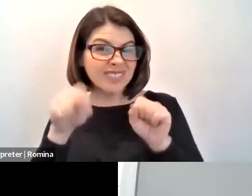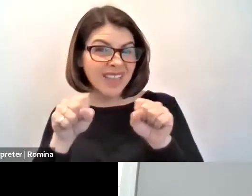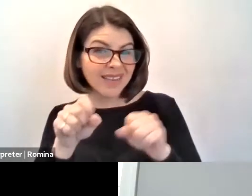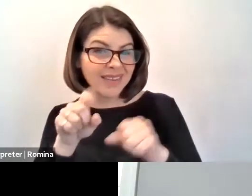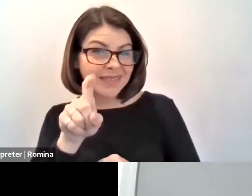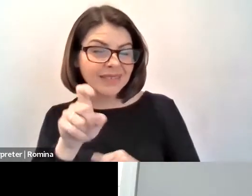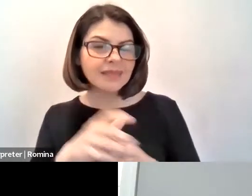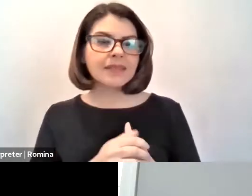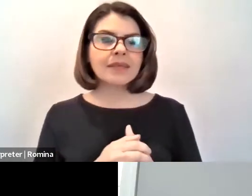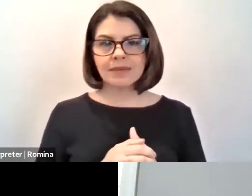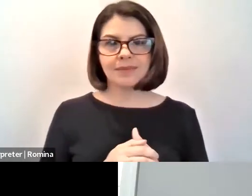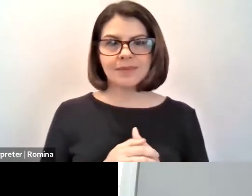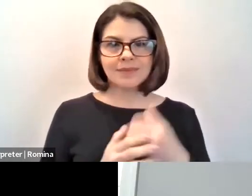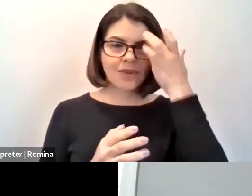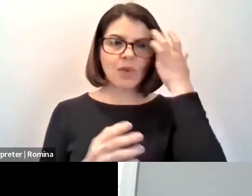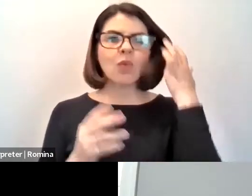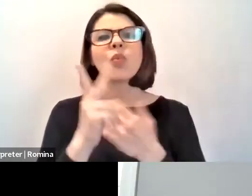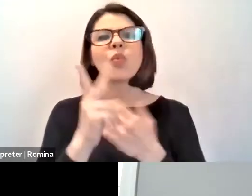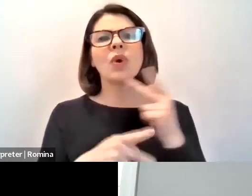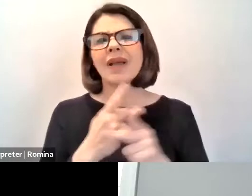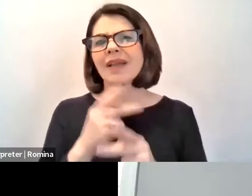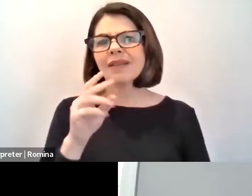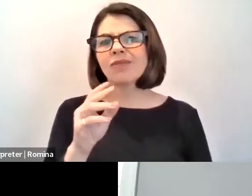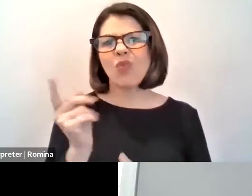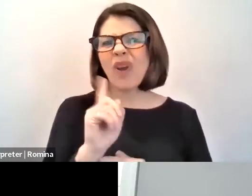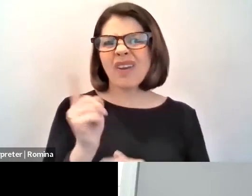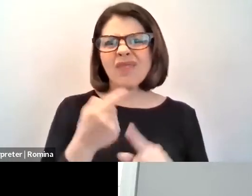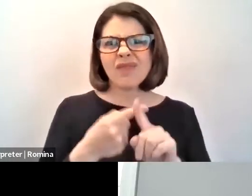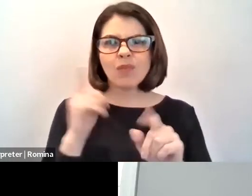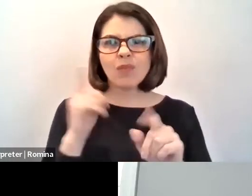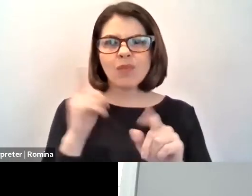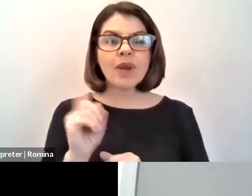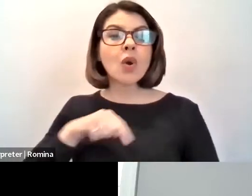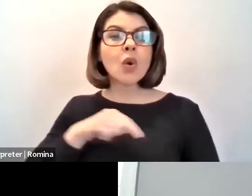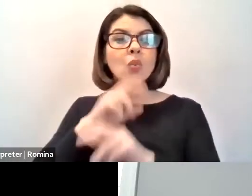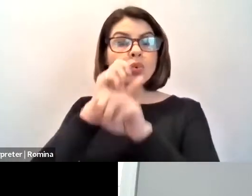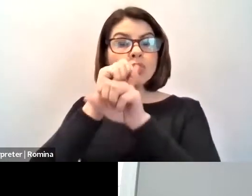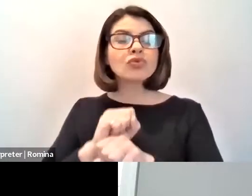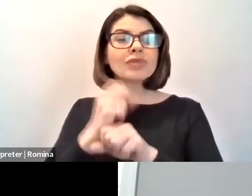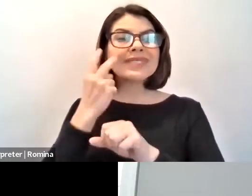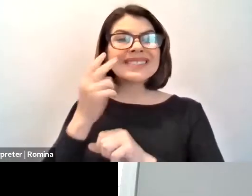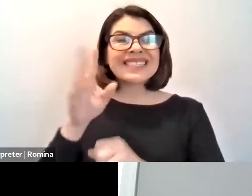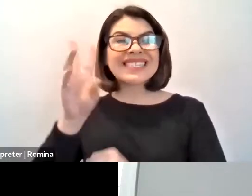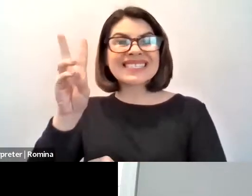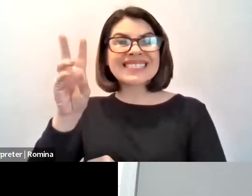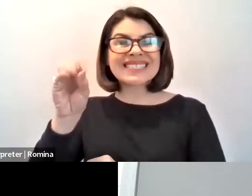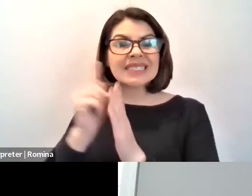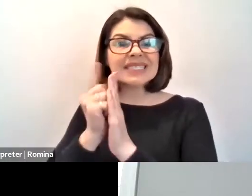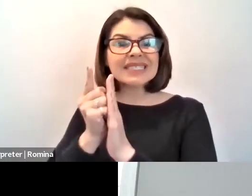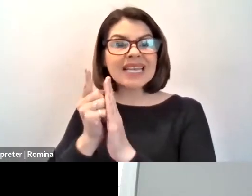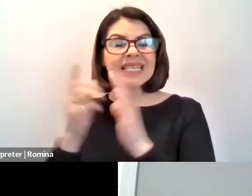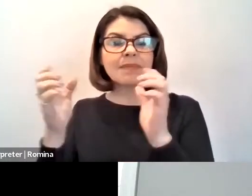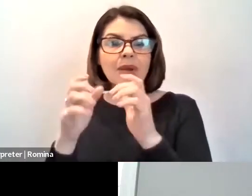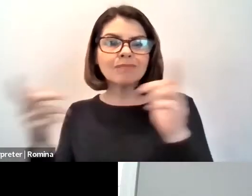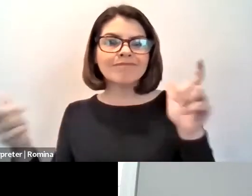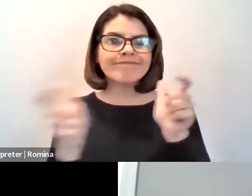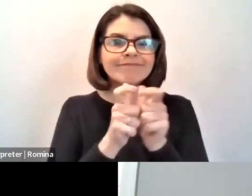Yes, so- - Like where can that footage come from? We're used to seeing a 60-second spot with a cutdown to a 30 and being able